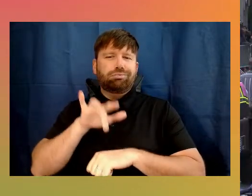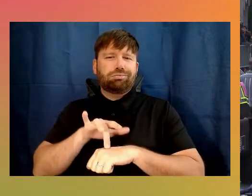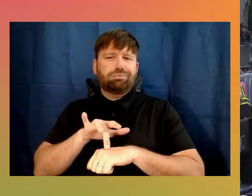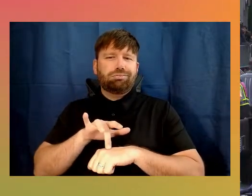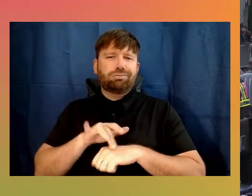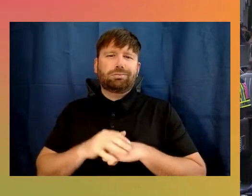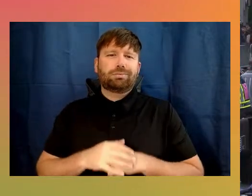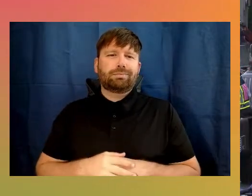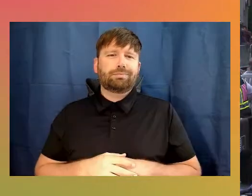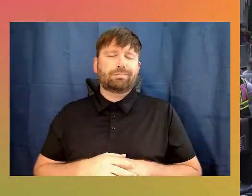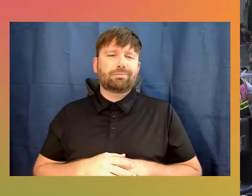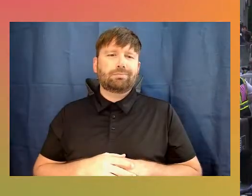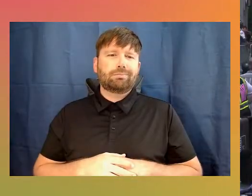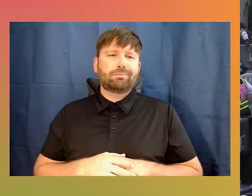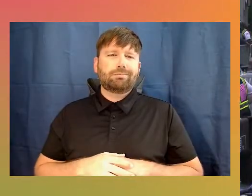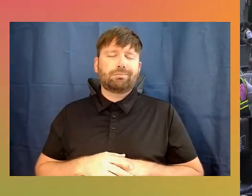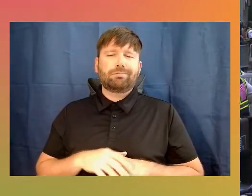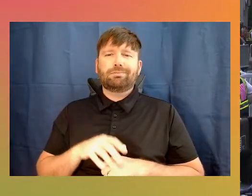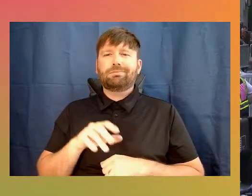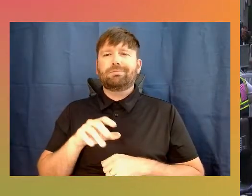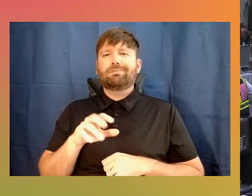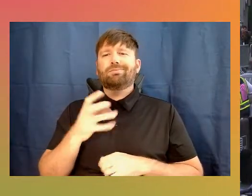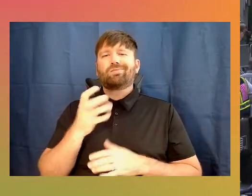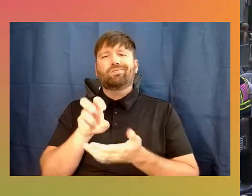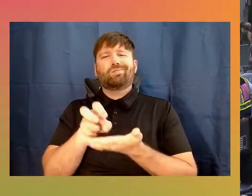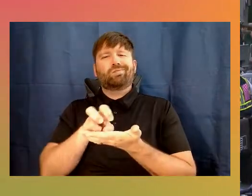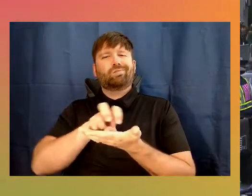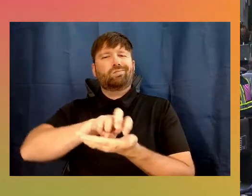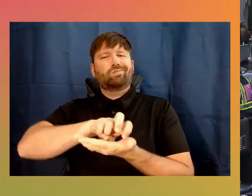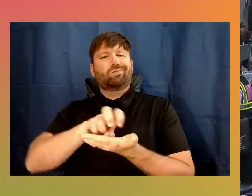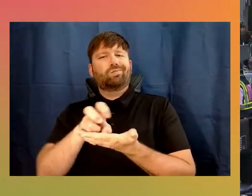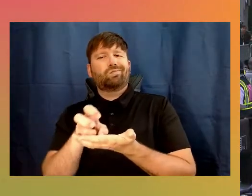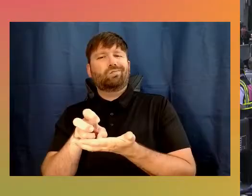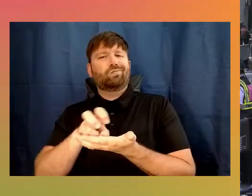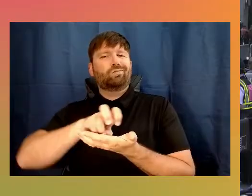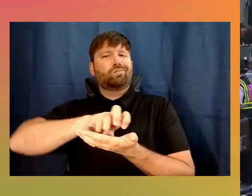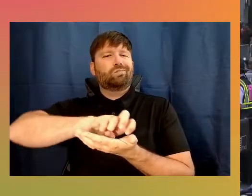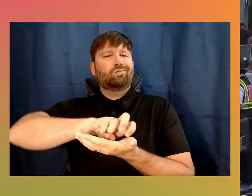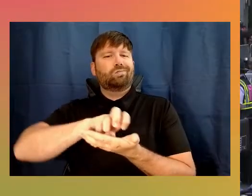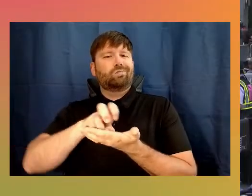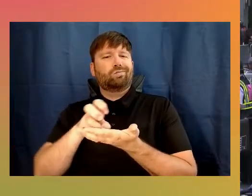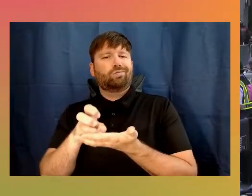EXHALE, GENTLY RELEASE THE HIPS